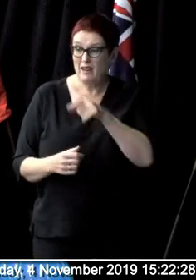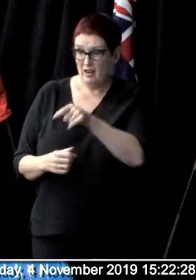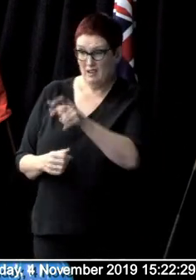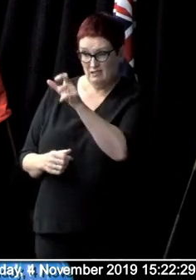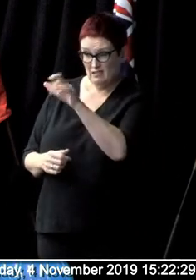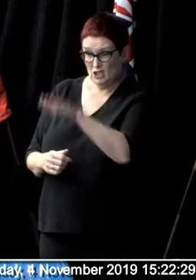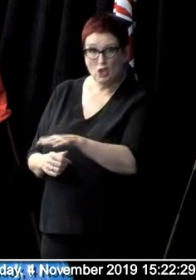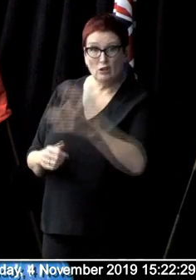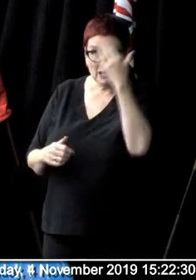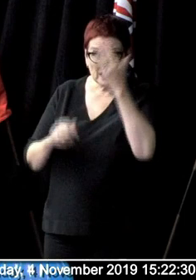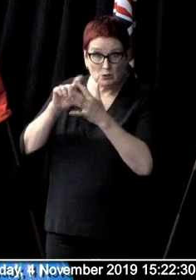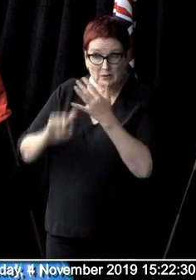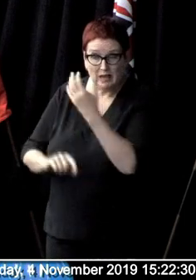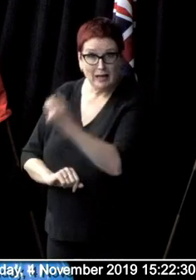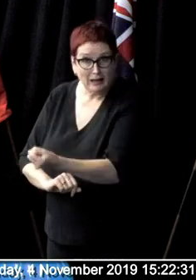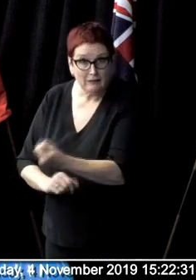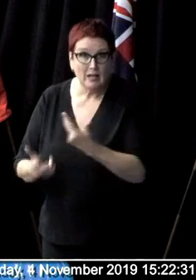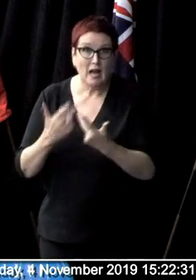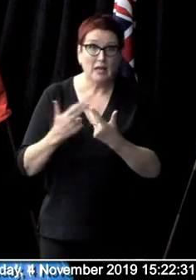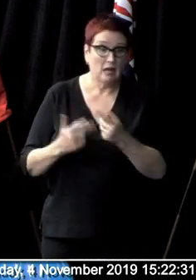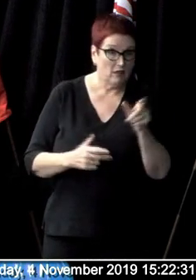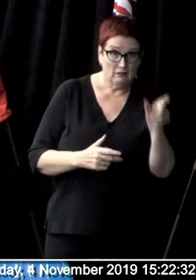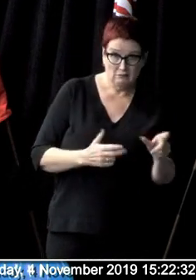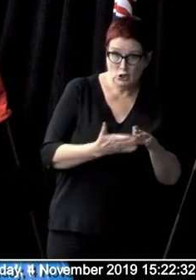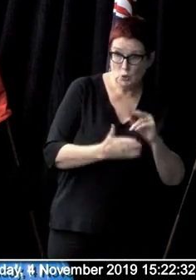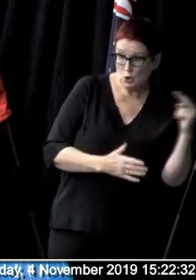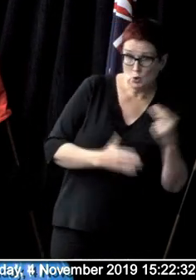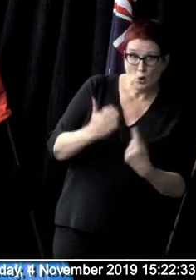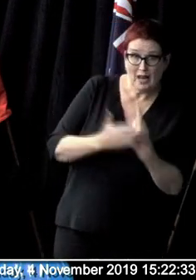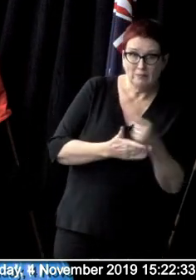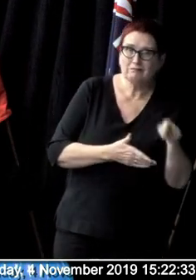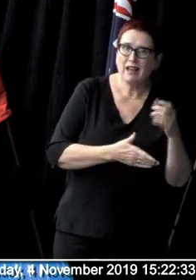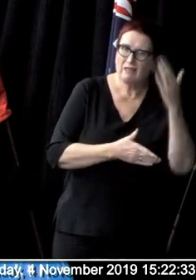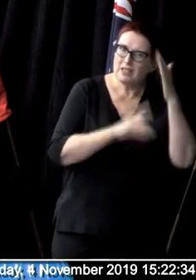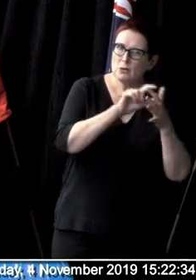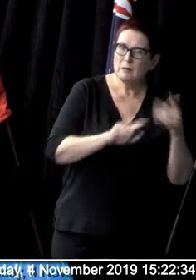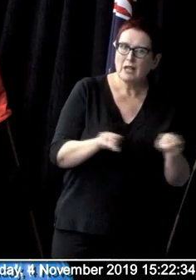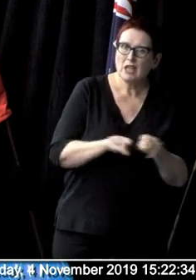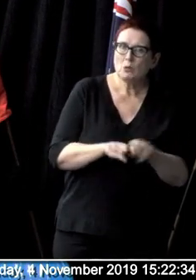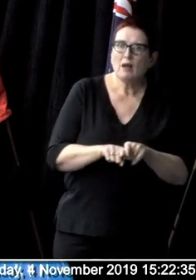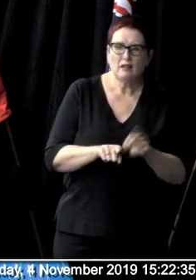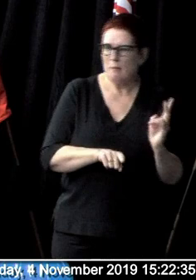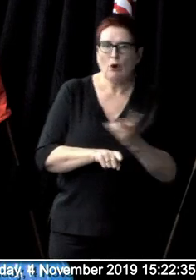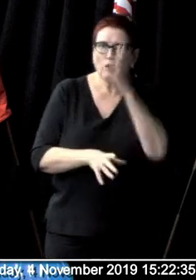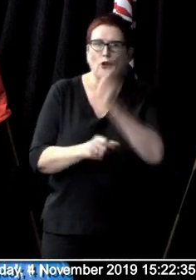So taking the word of a parent or another student over a child with a disability.